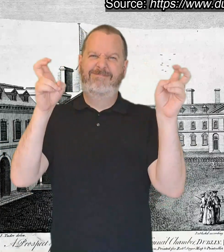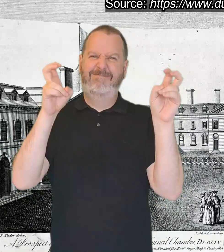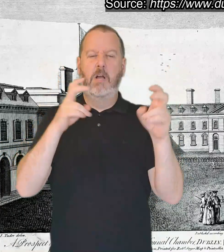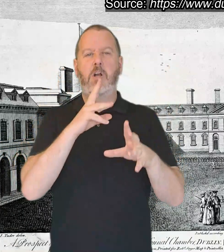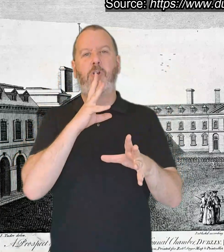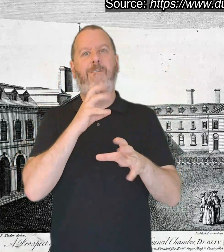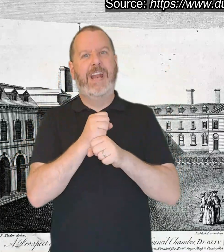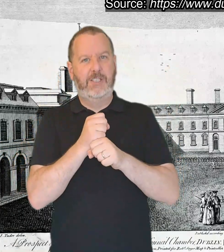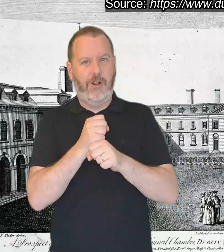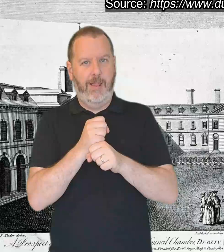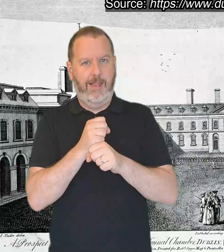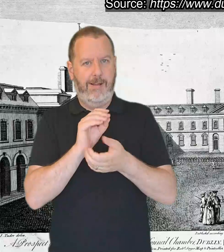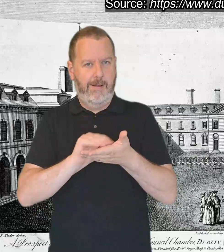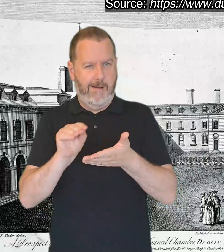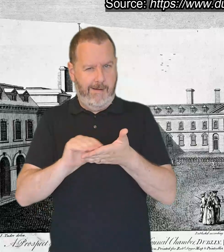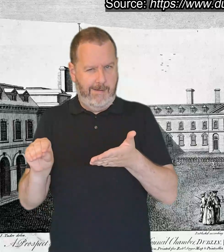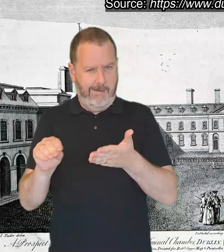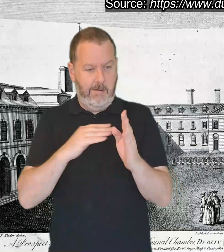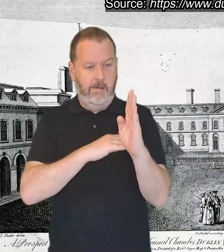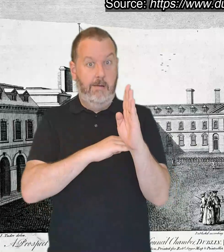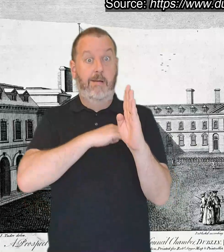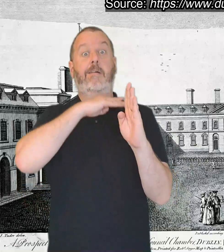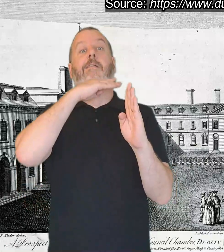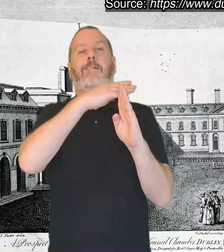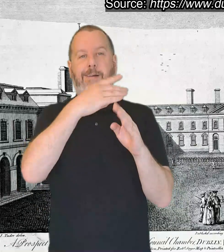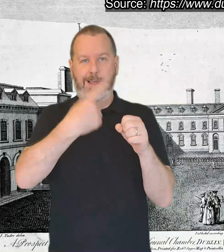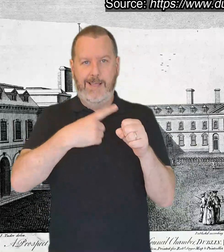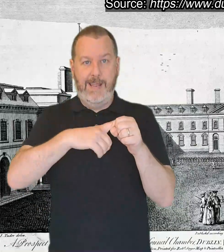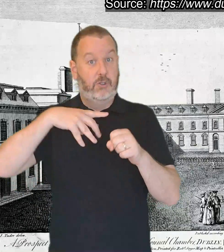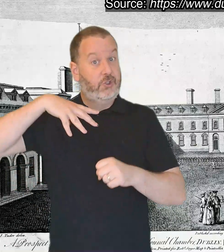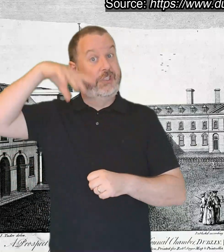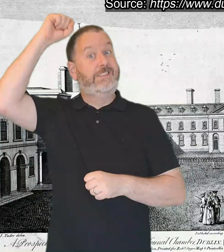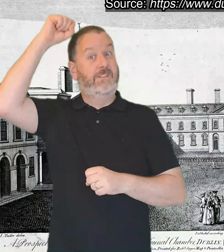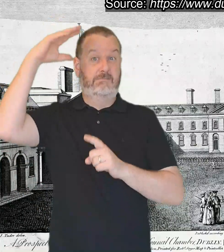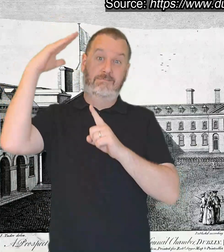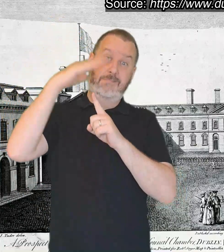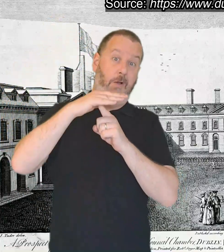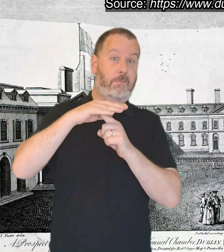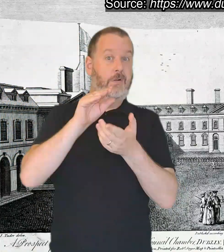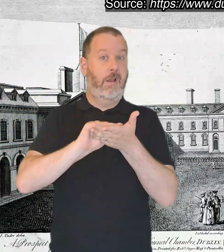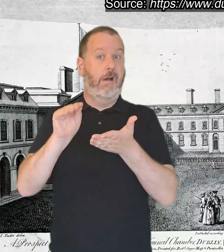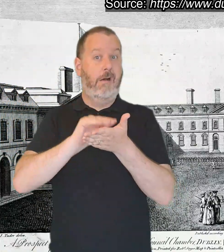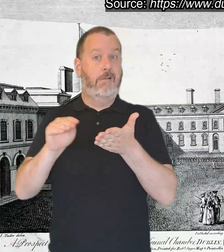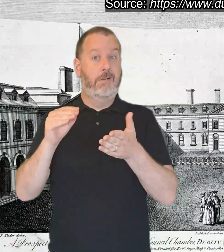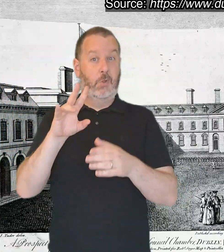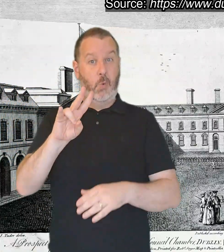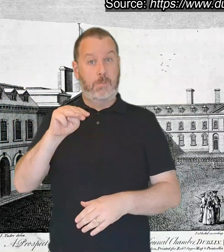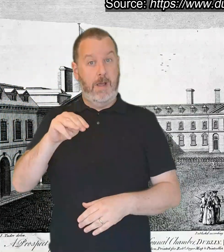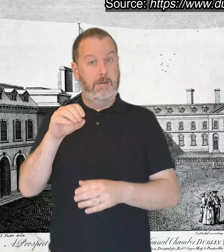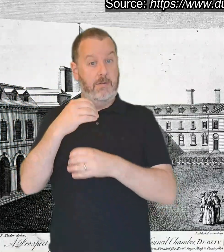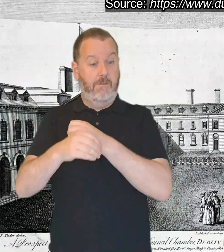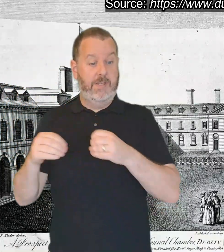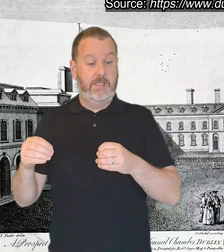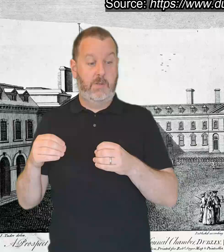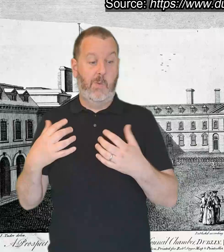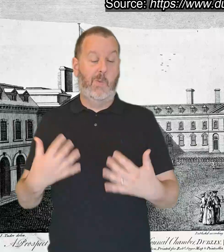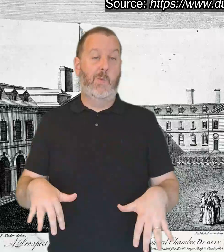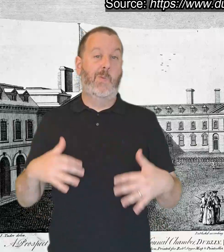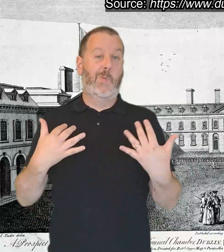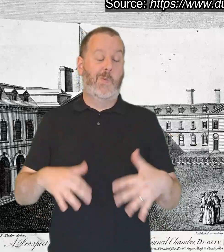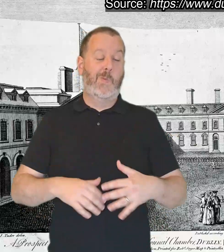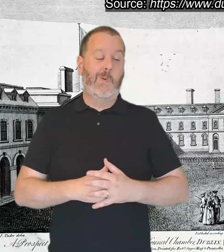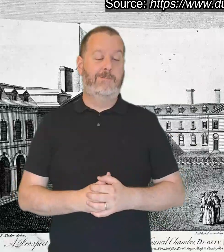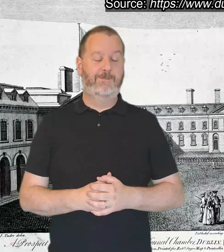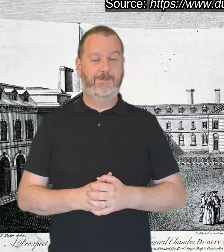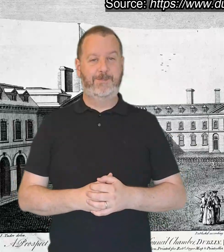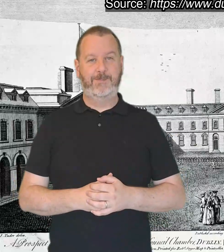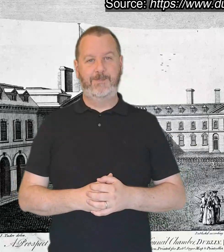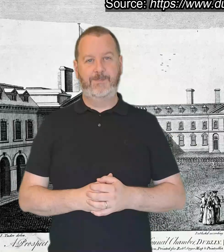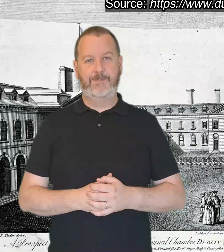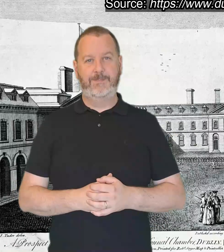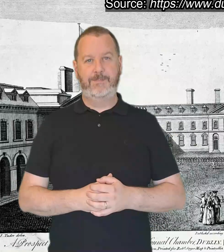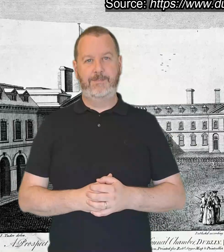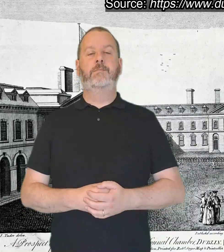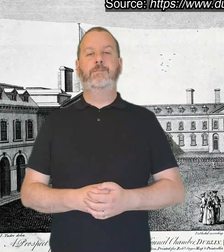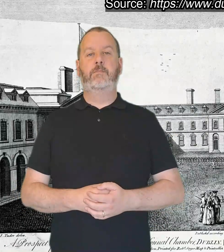he was promoted to "confidential clerk", and then "chief clerk" after 3 years.